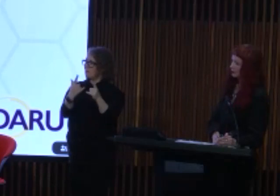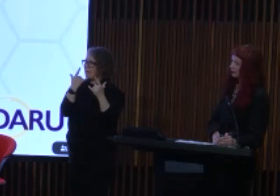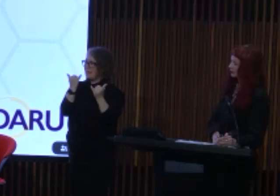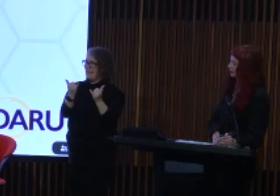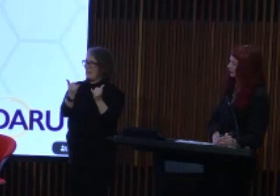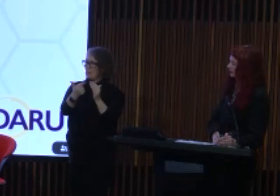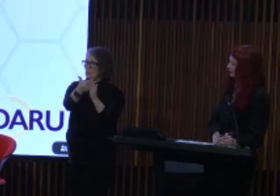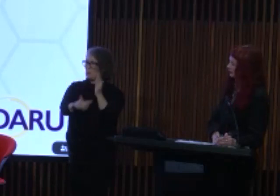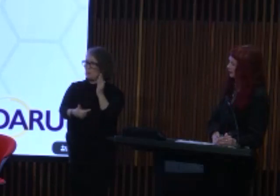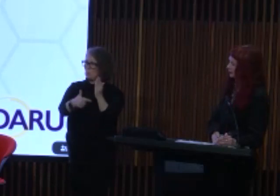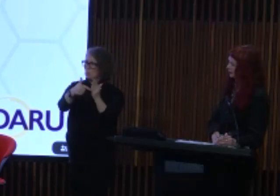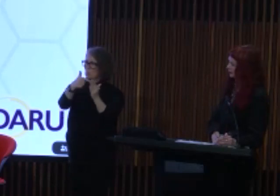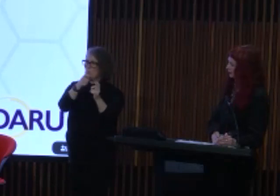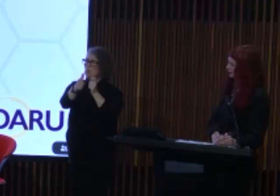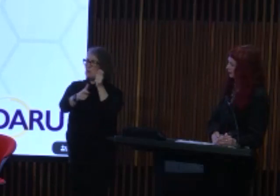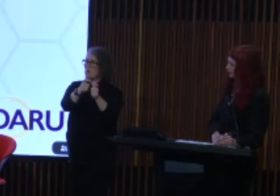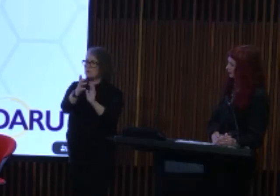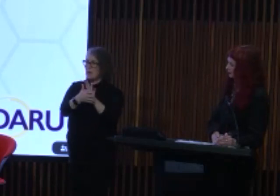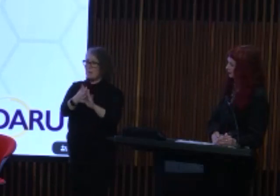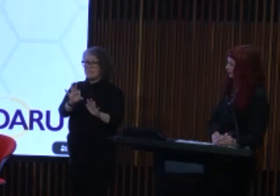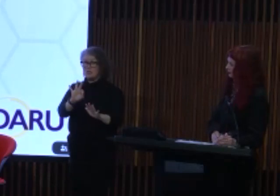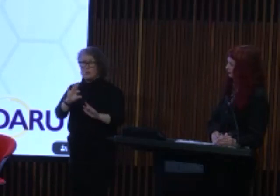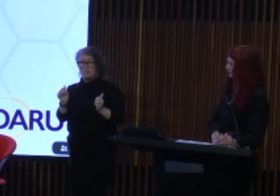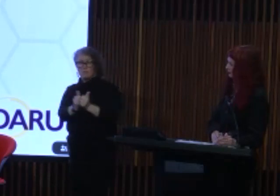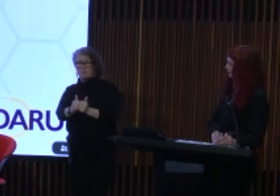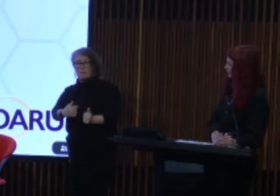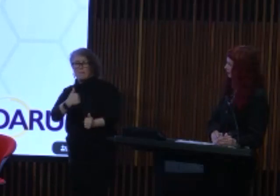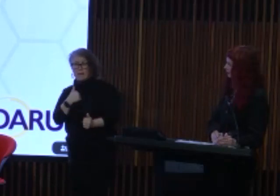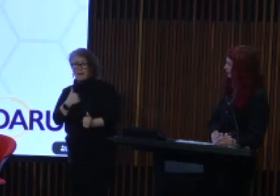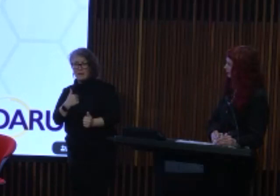perceive anybody as as speaking for them against these horrible things from their point of